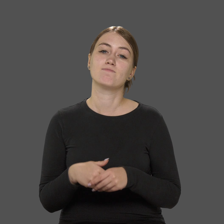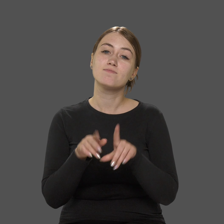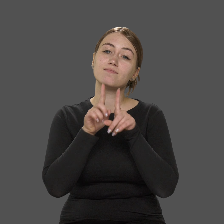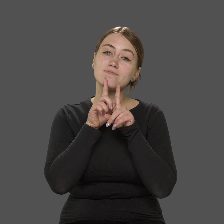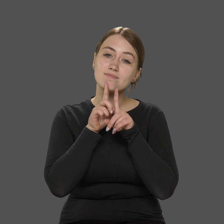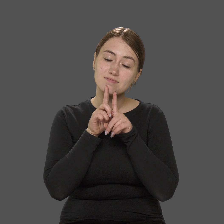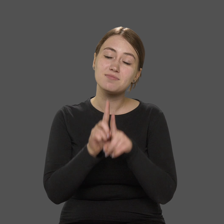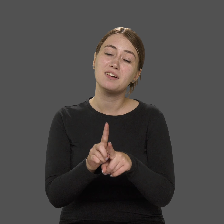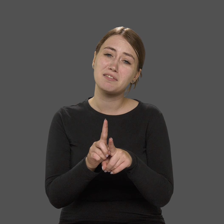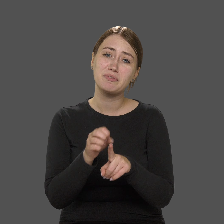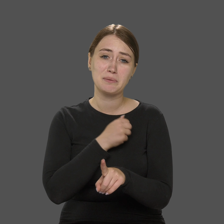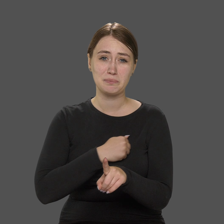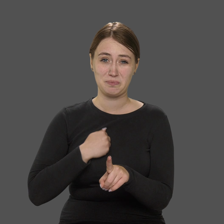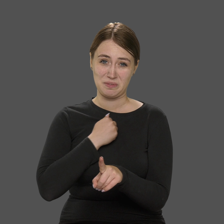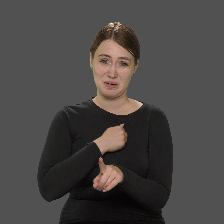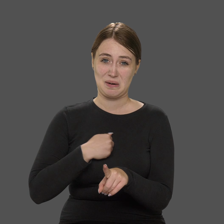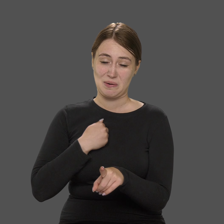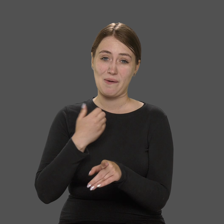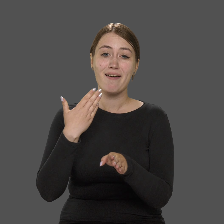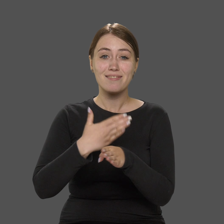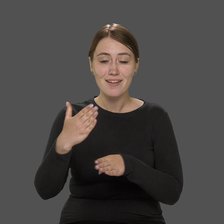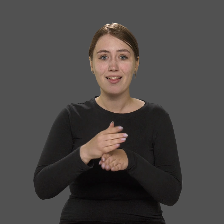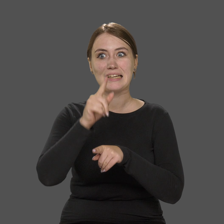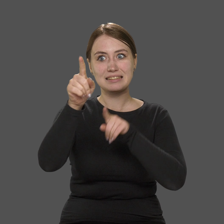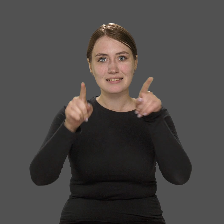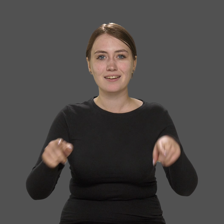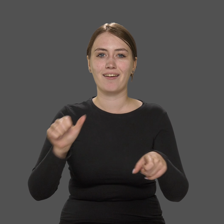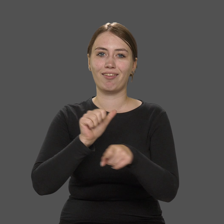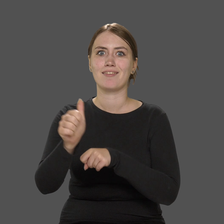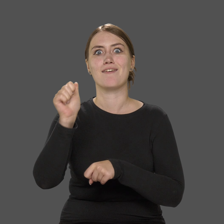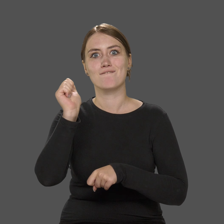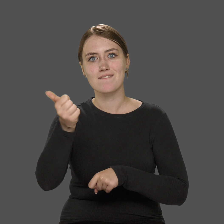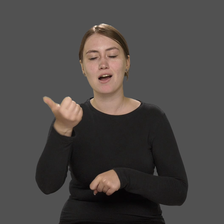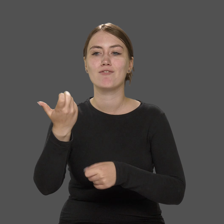Unfortunately, specialists can still be found —